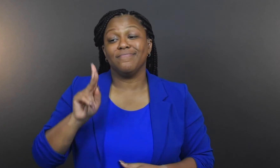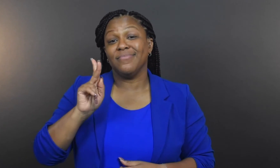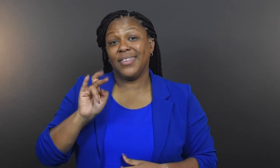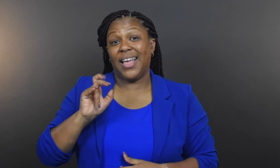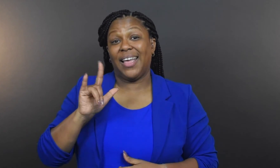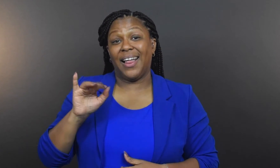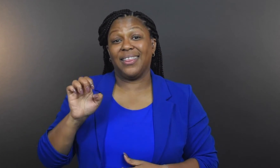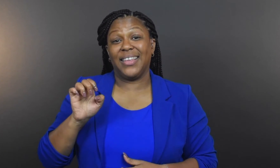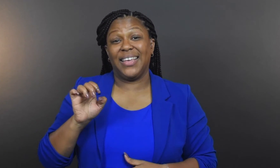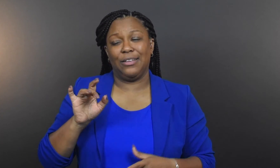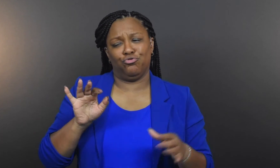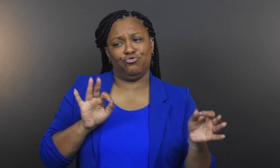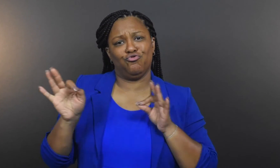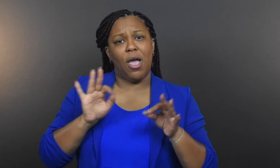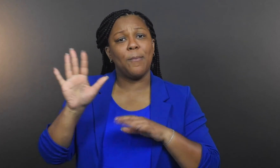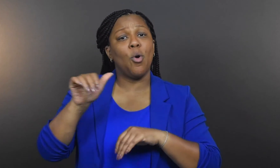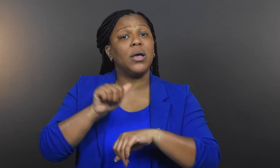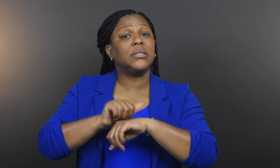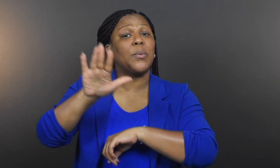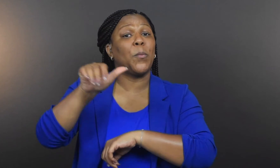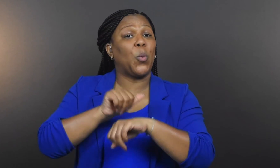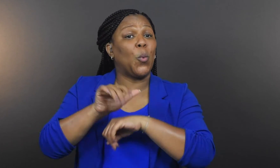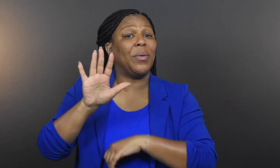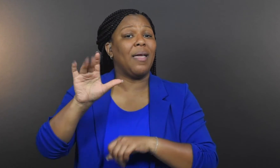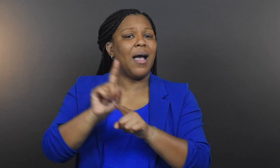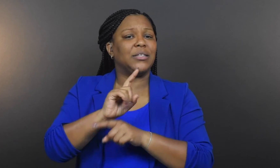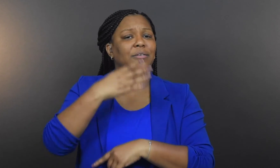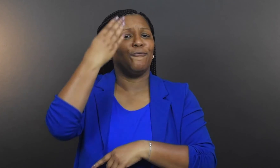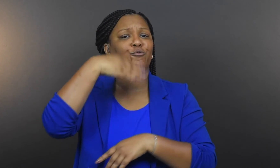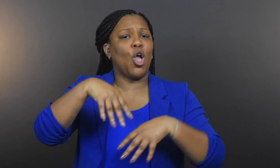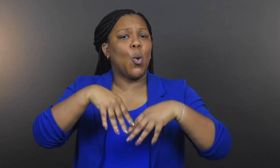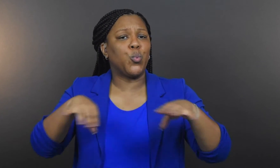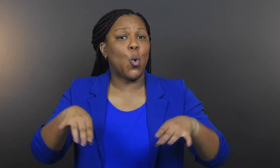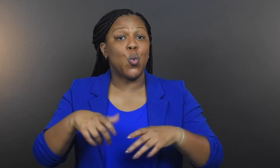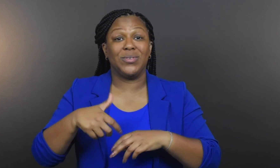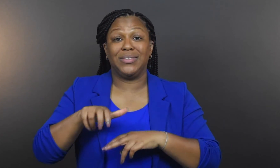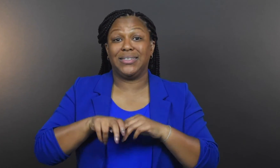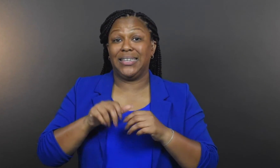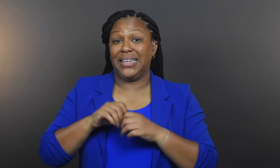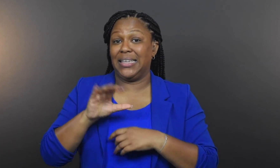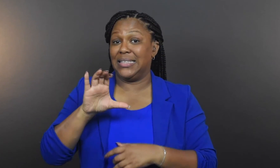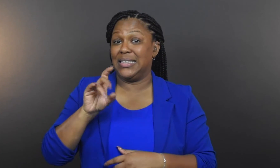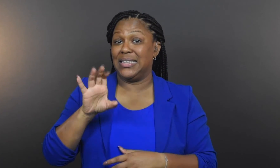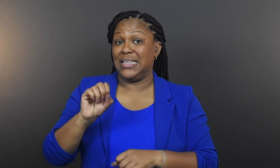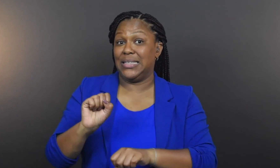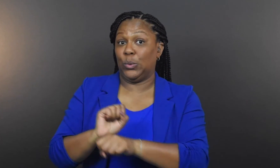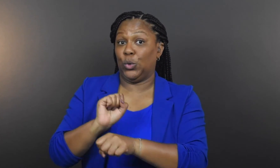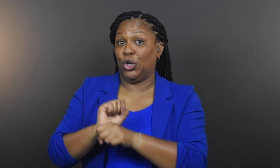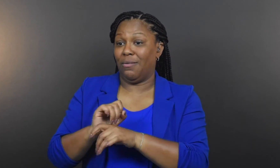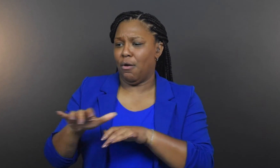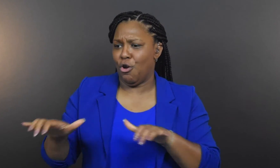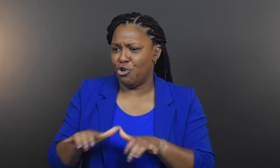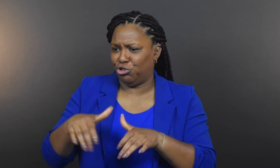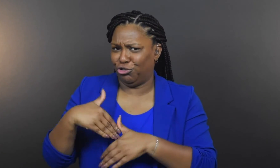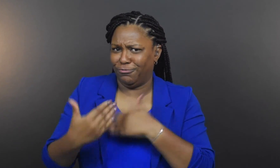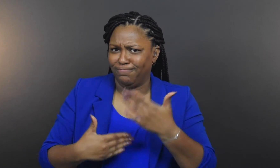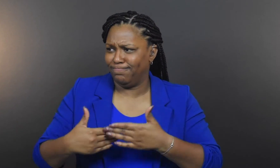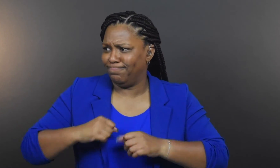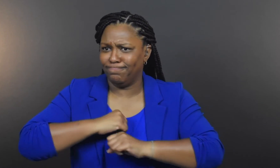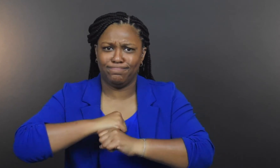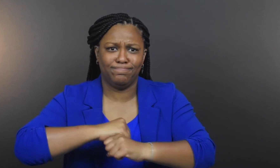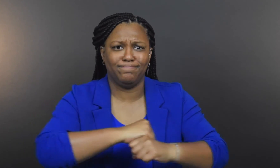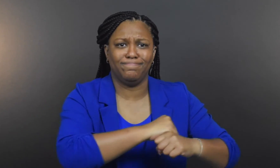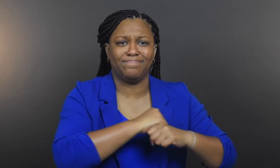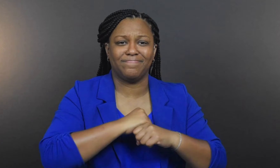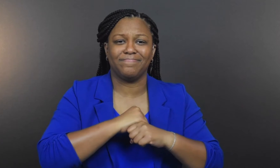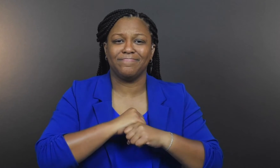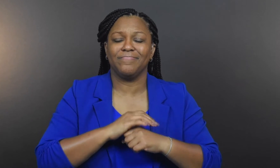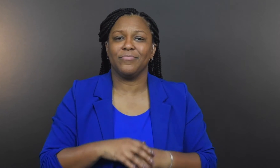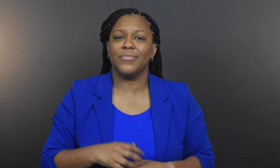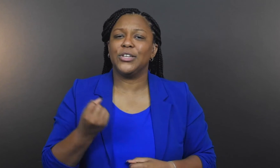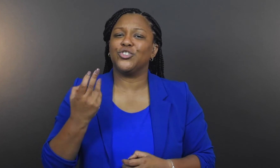Kellie describes her deployments as a front row seat to see CDC’s work in action.